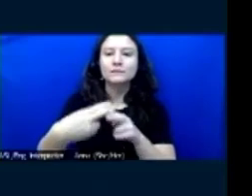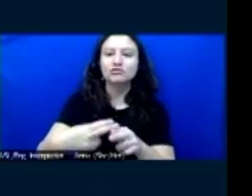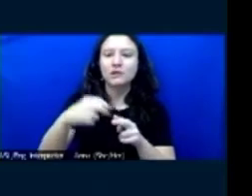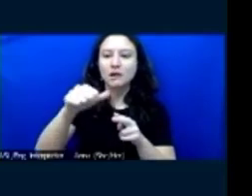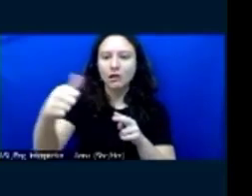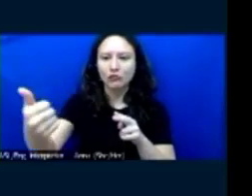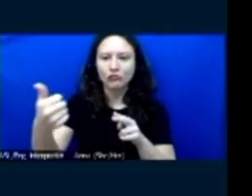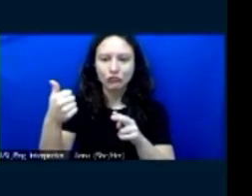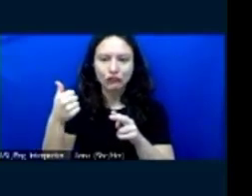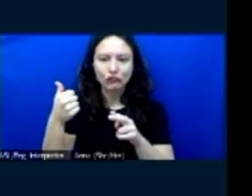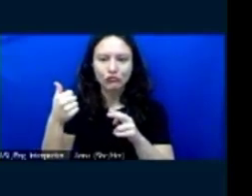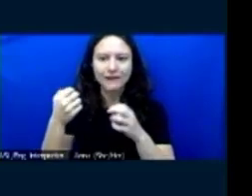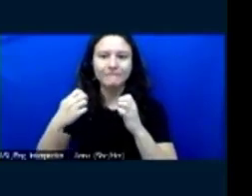[clears throat]. Excuse me.